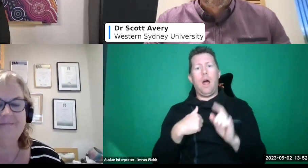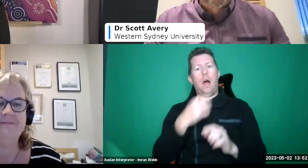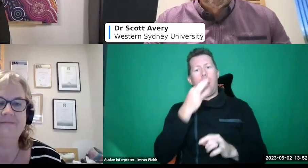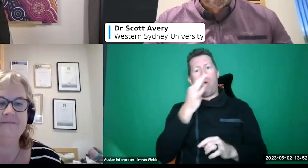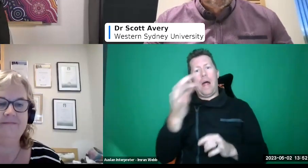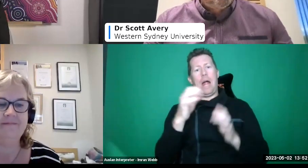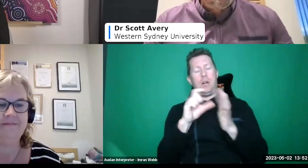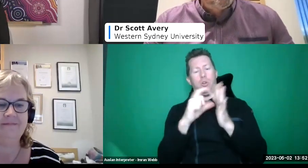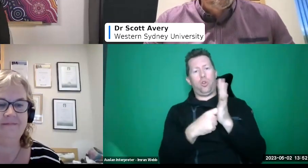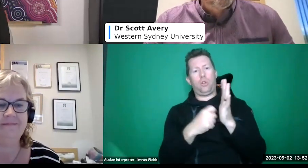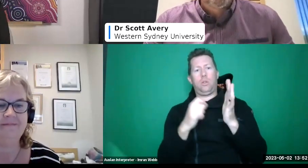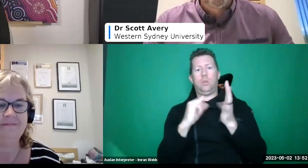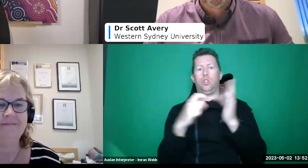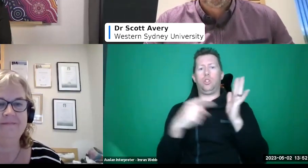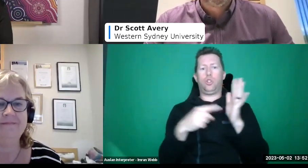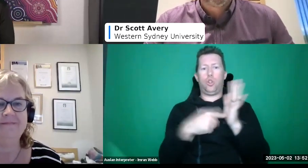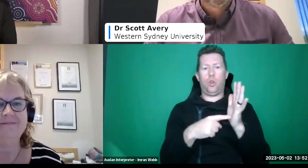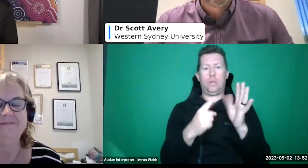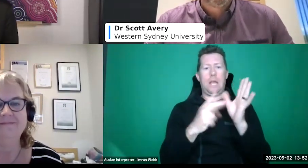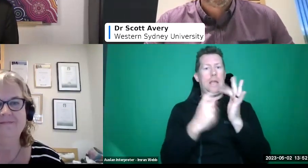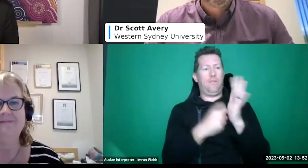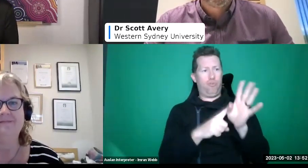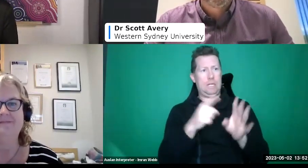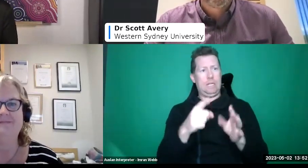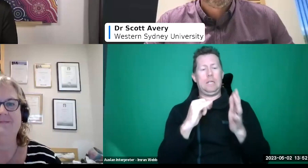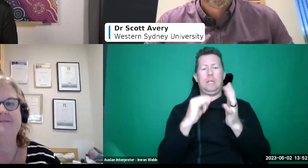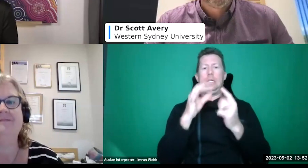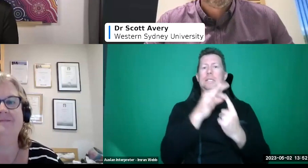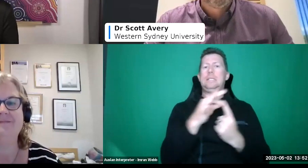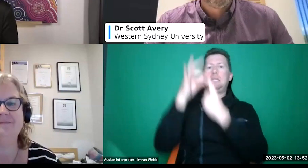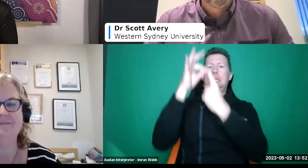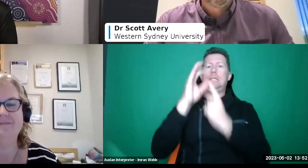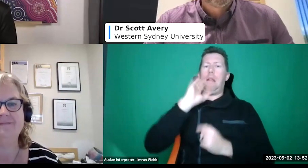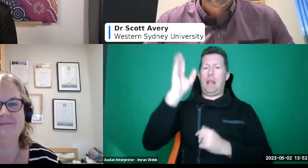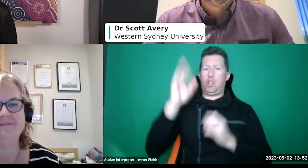Scott Avery, who is a senior lecturer at Western Sydney University.